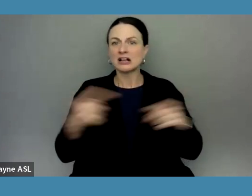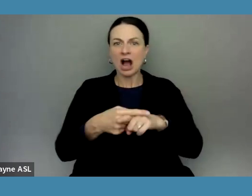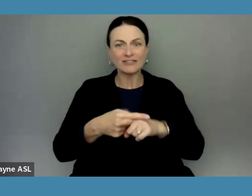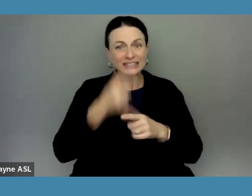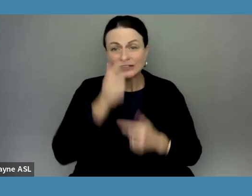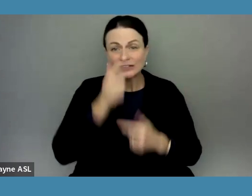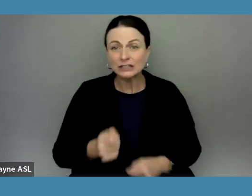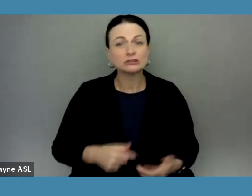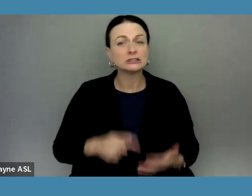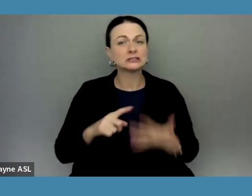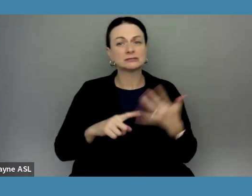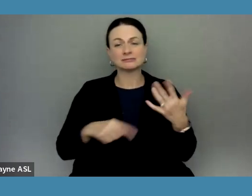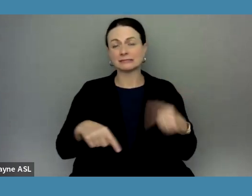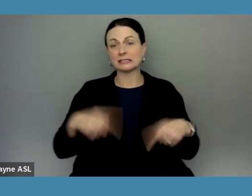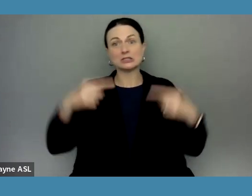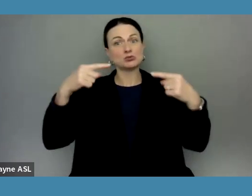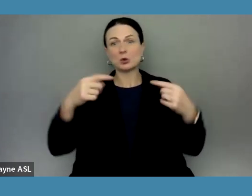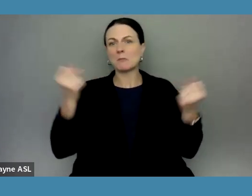bid disputes, and many others.